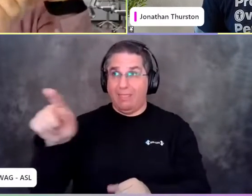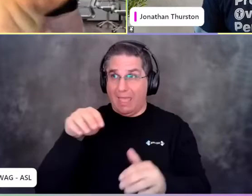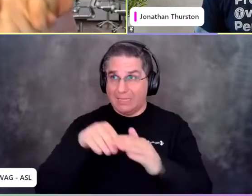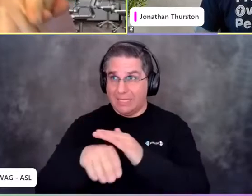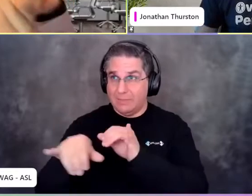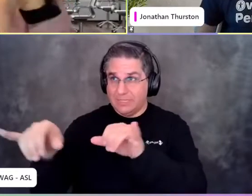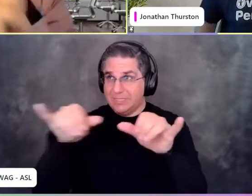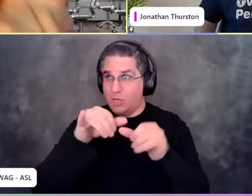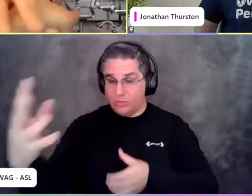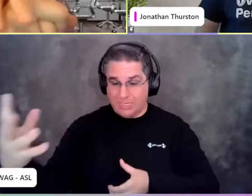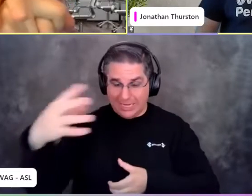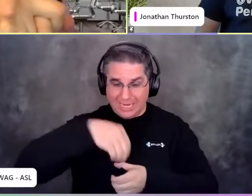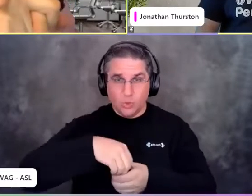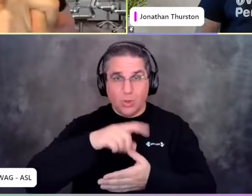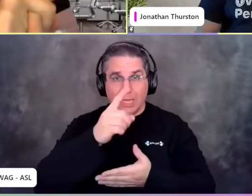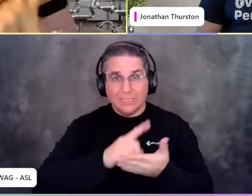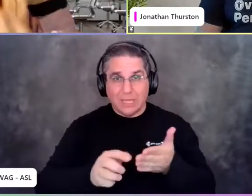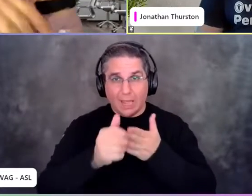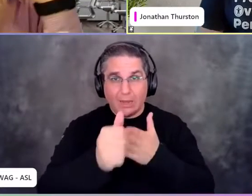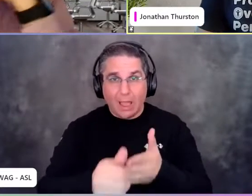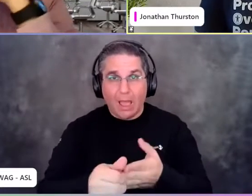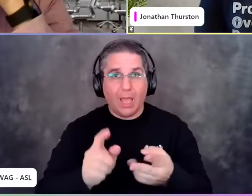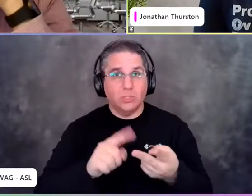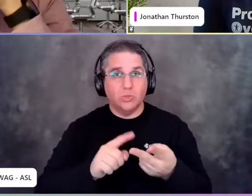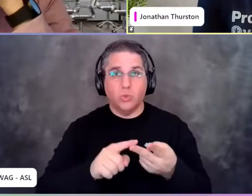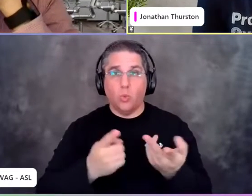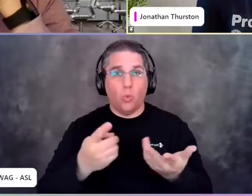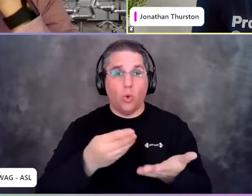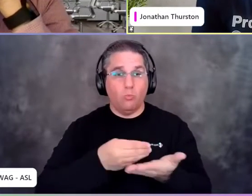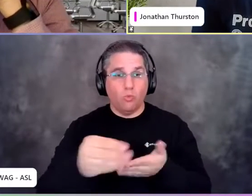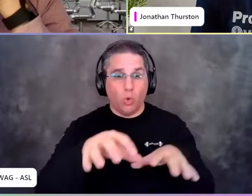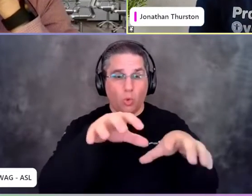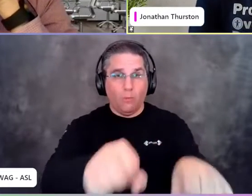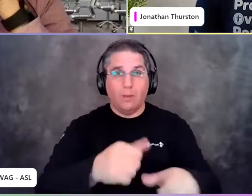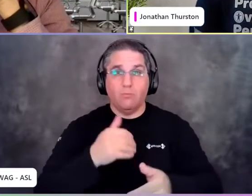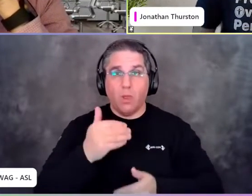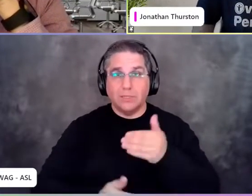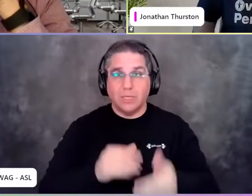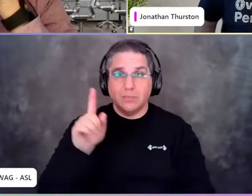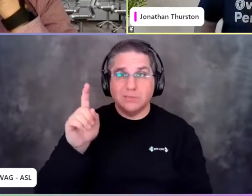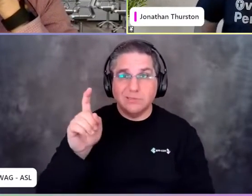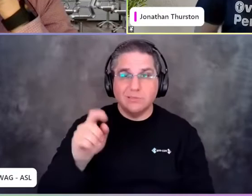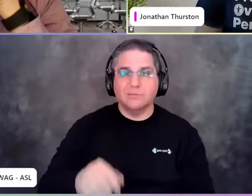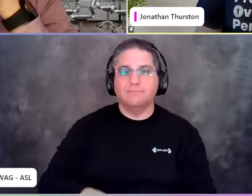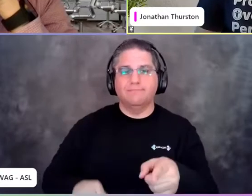environment accessibility as well. But are you incorporating them into your design guides, are you incorporating those standards